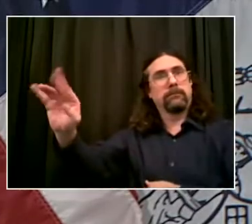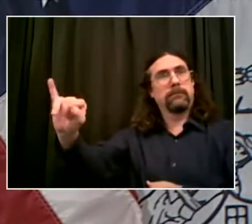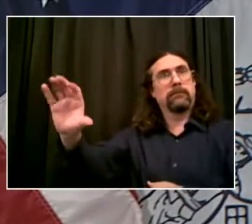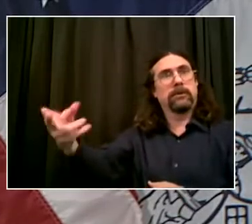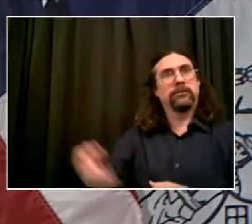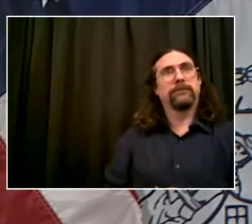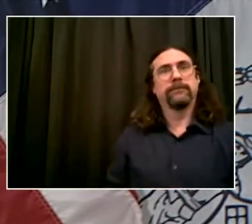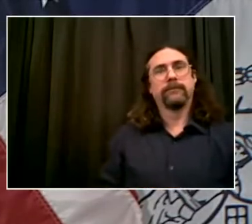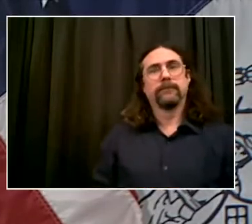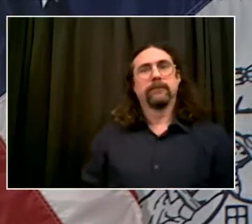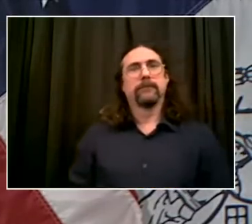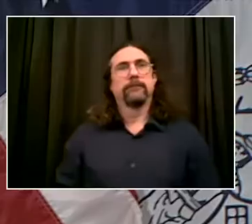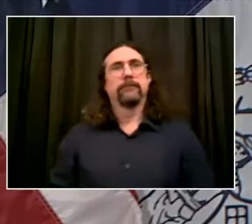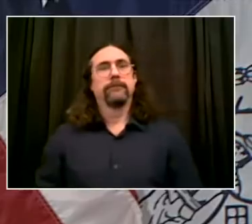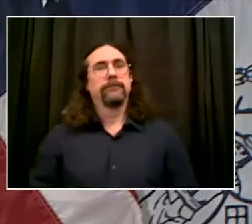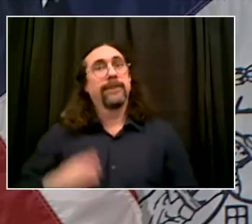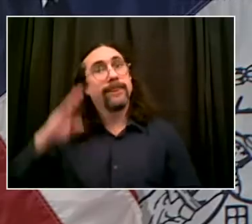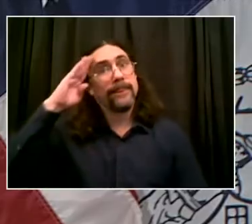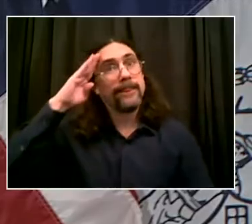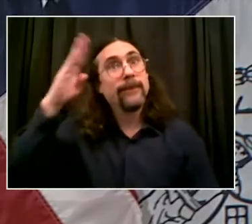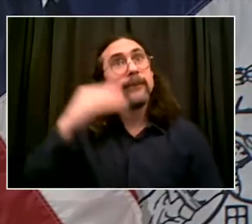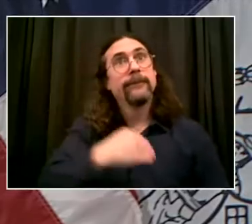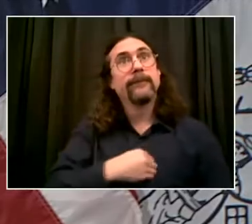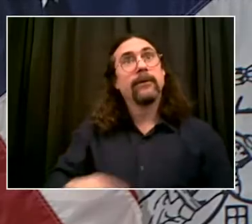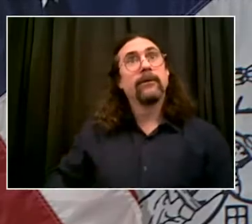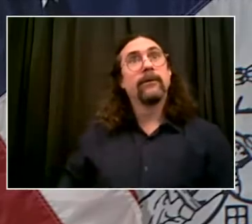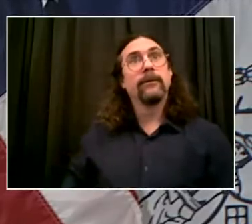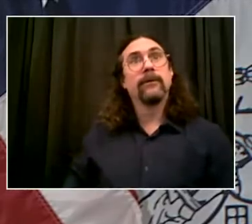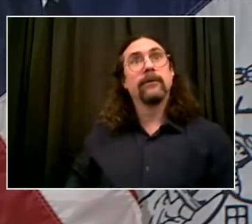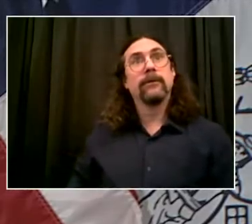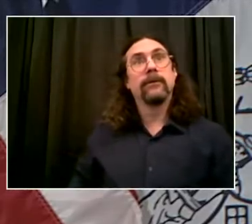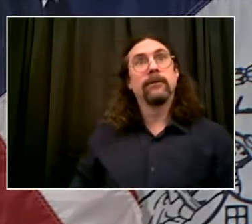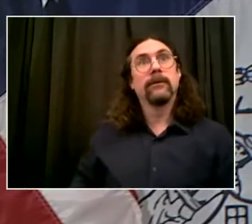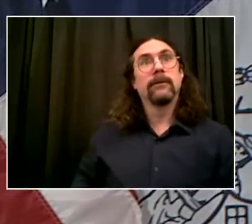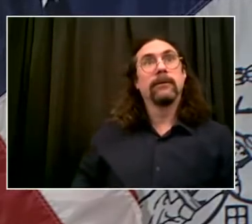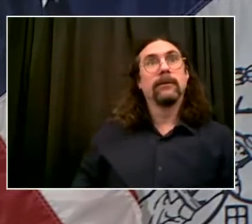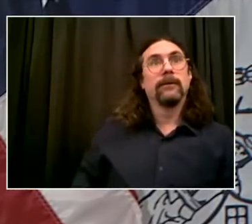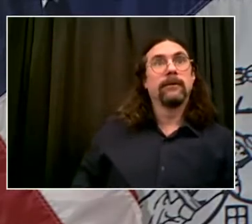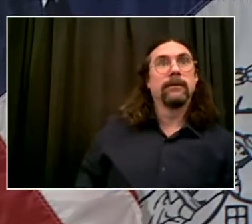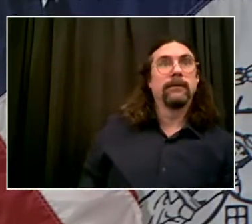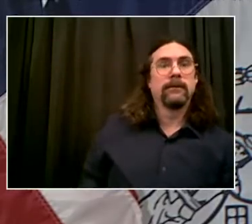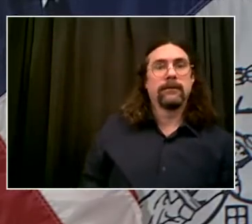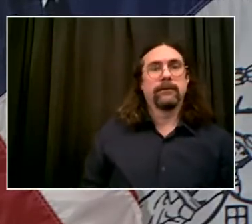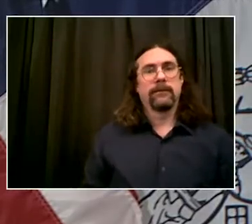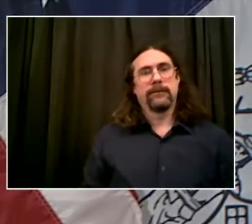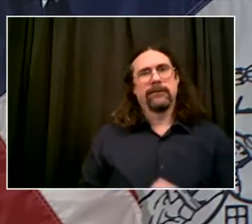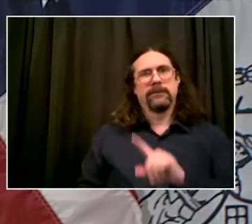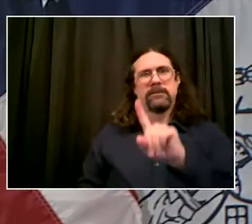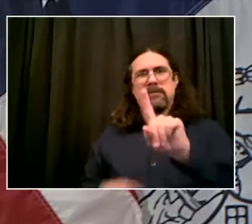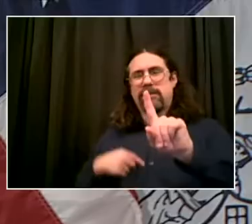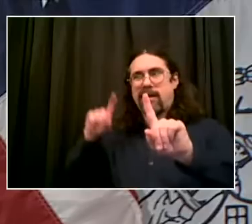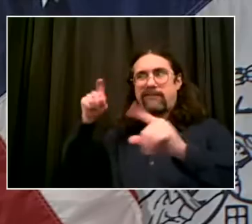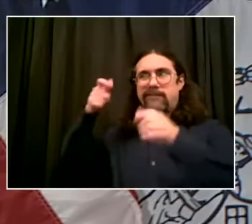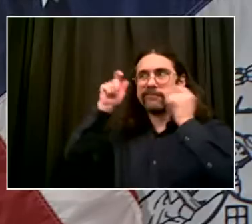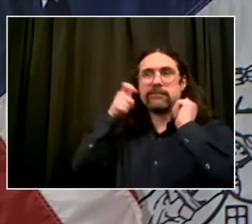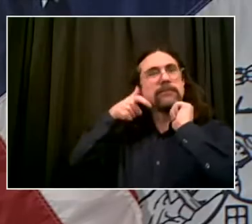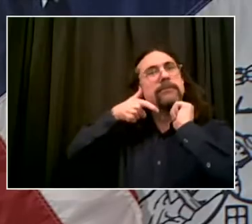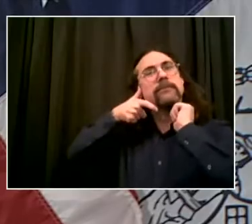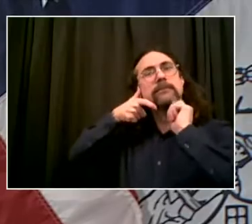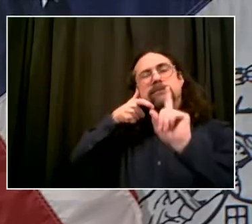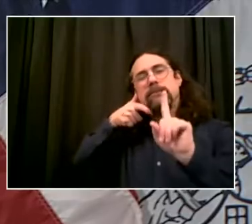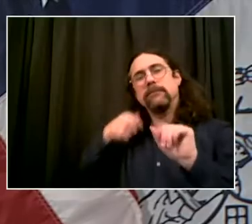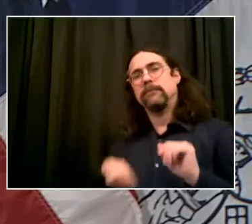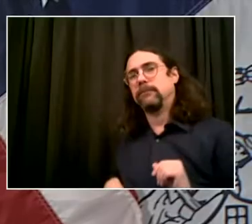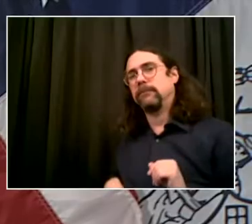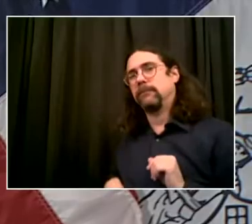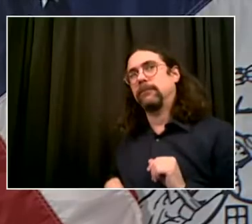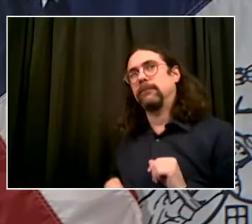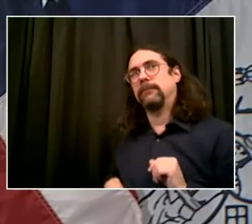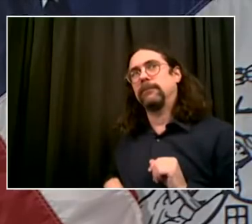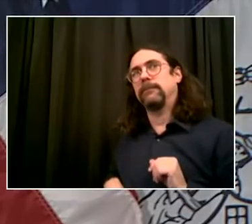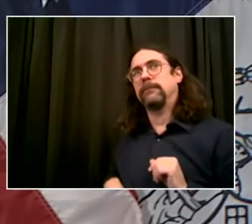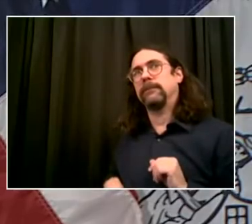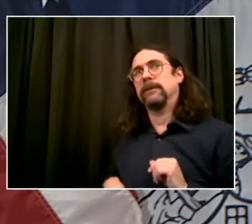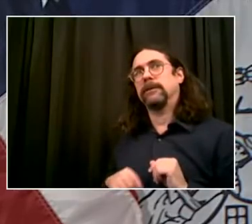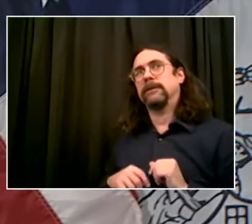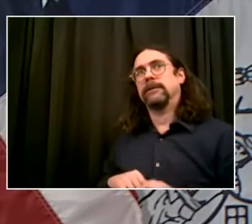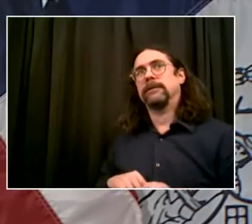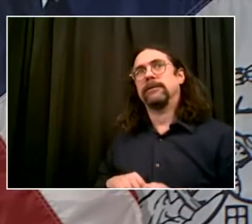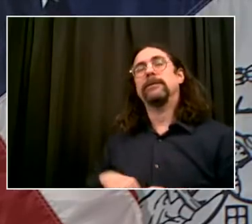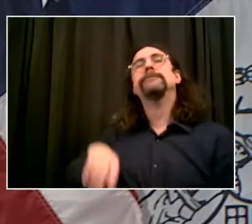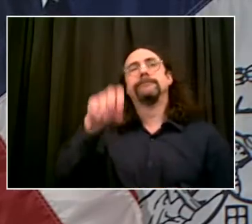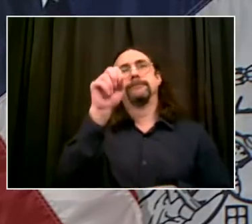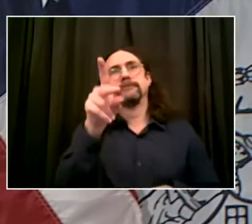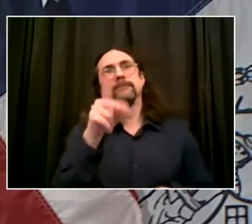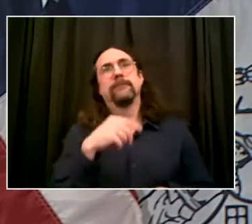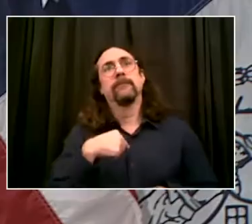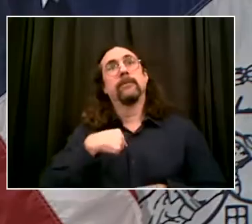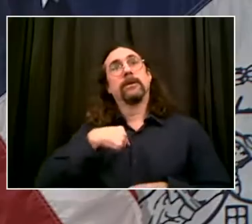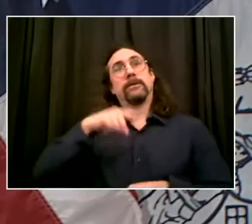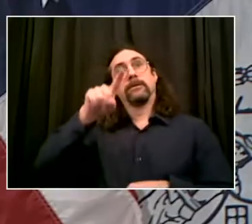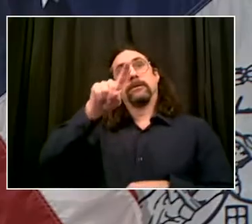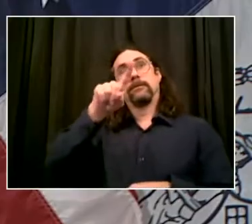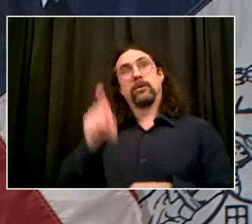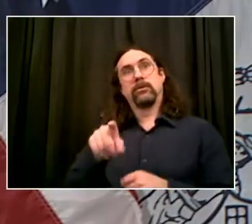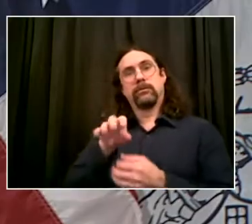Repeprotete: r